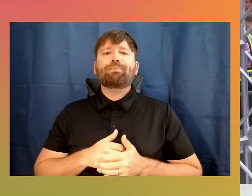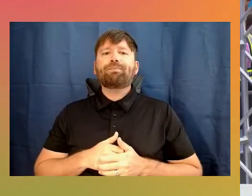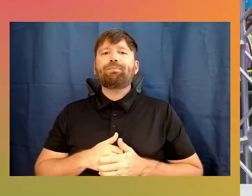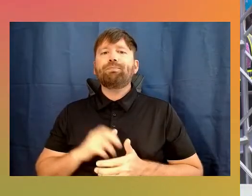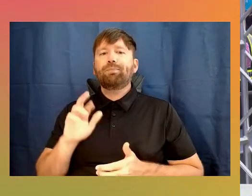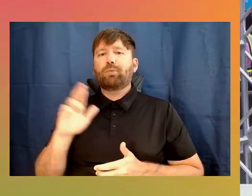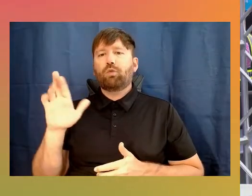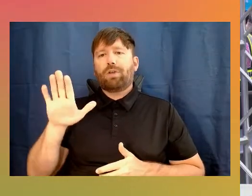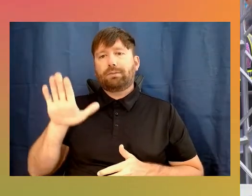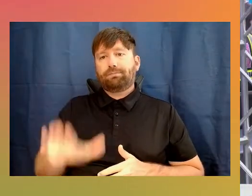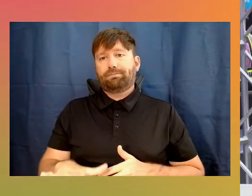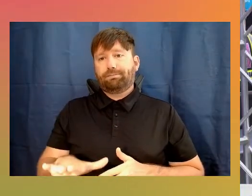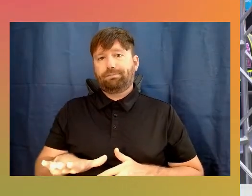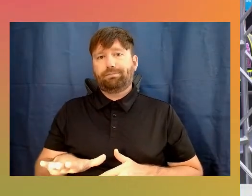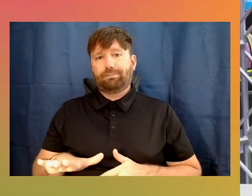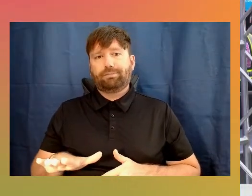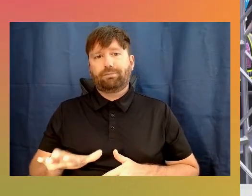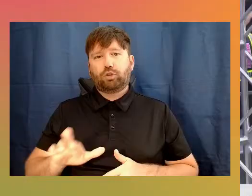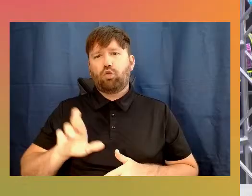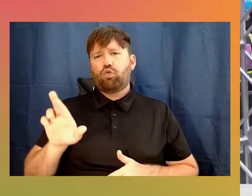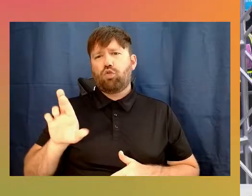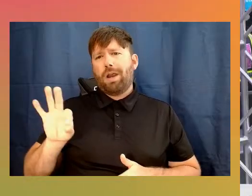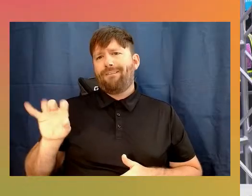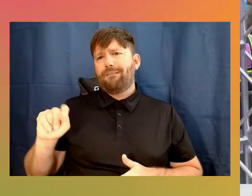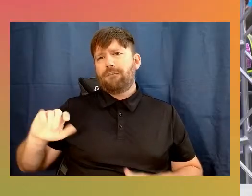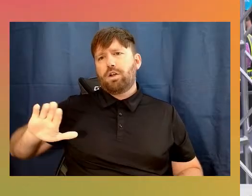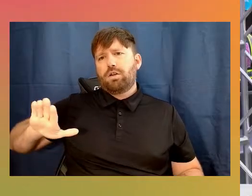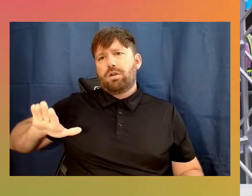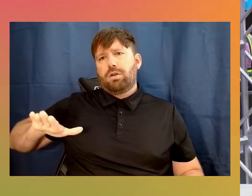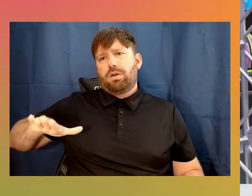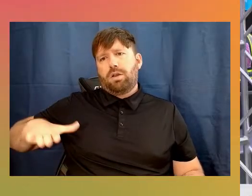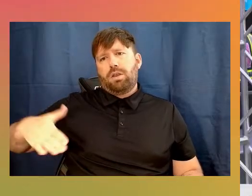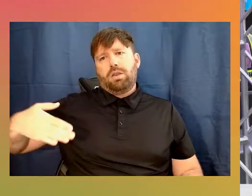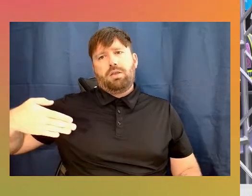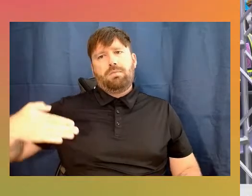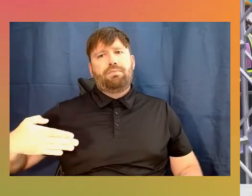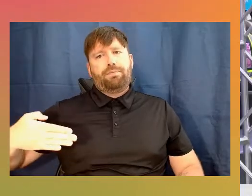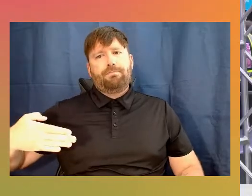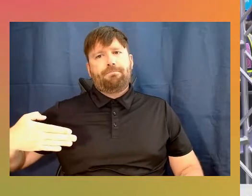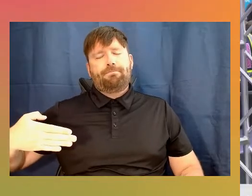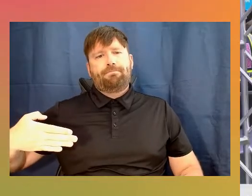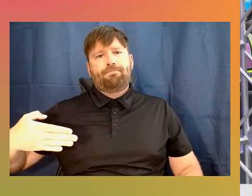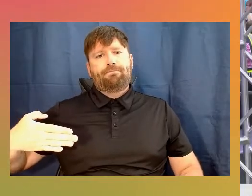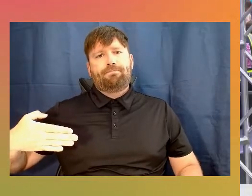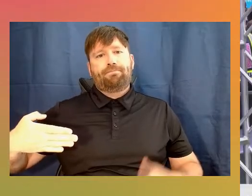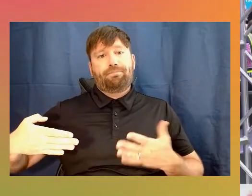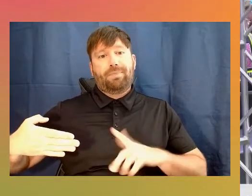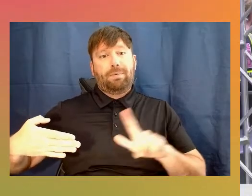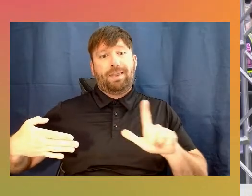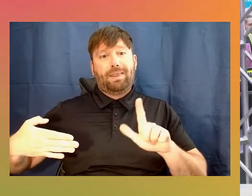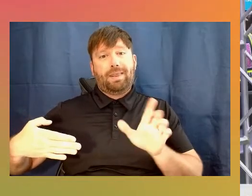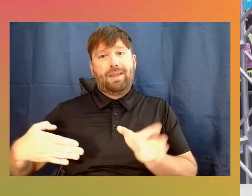YOU DON'T WANT TO. OTHERWISE, RIGHT ARM, RIGHT HAND IS GOING TO PLANT DOWN.